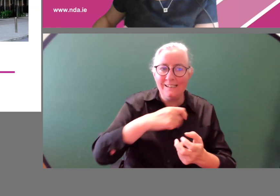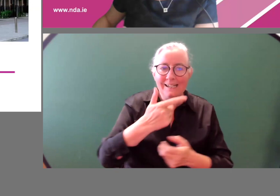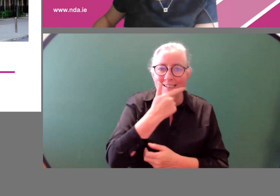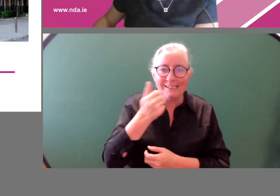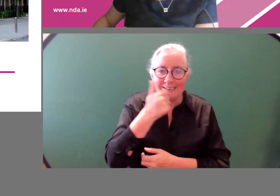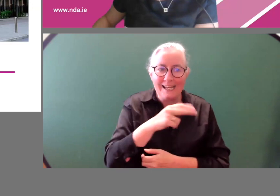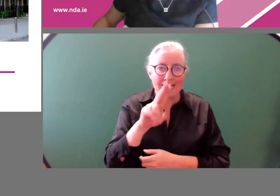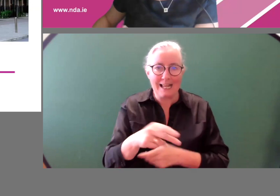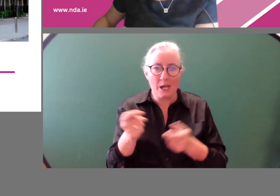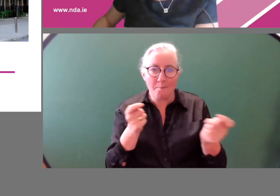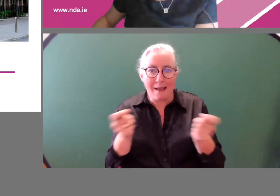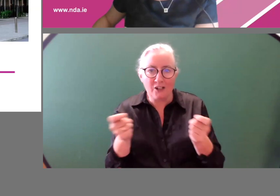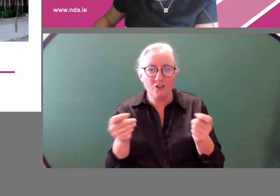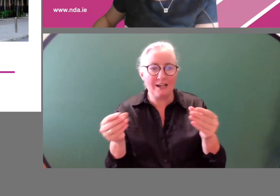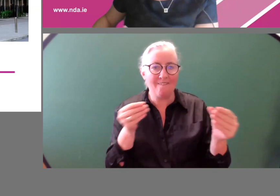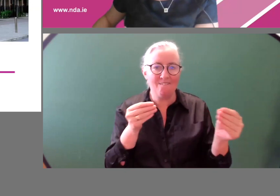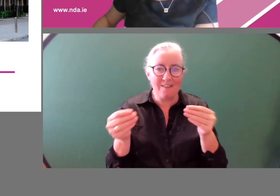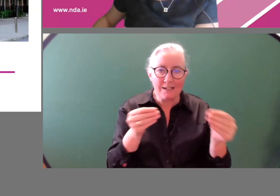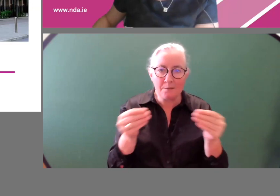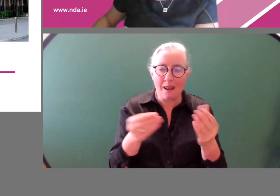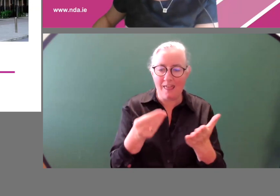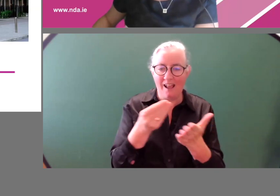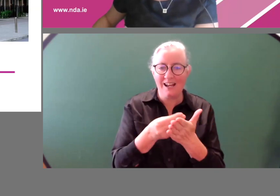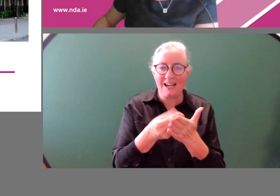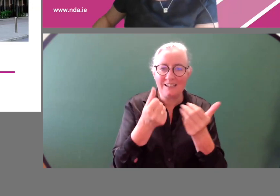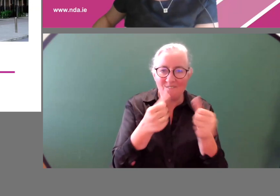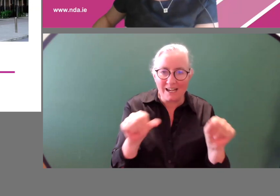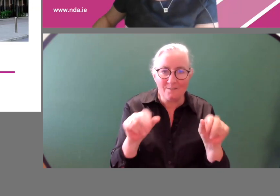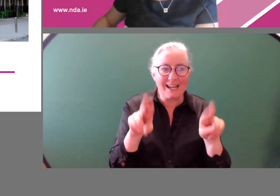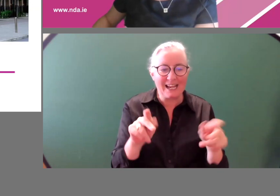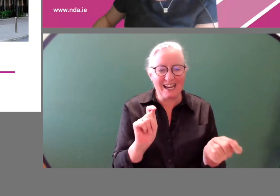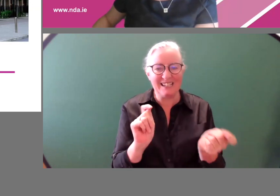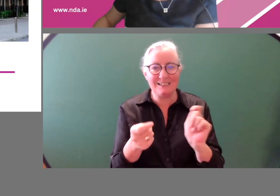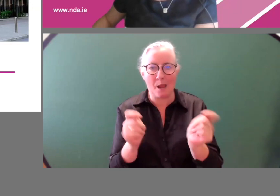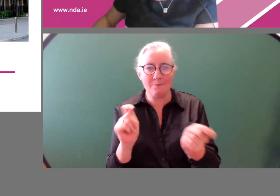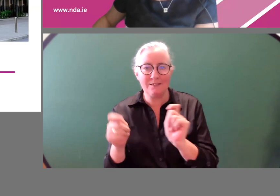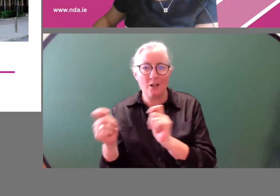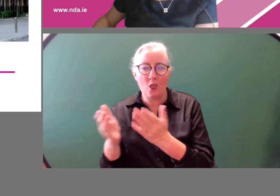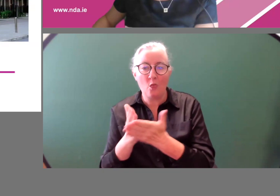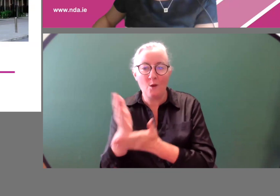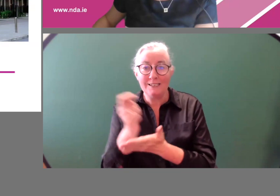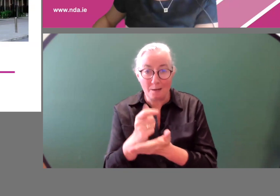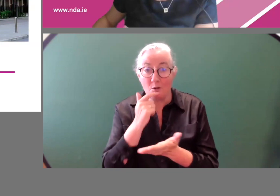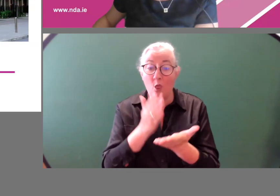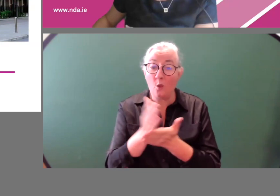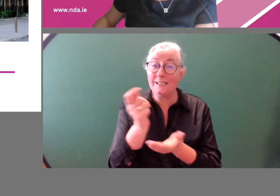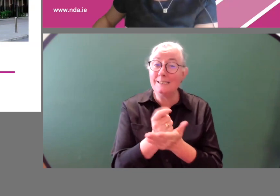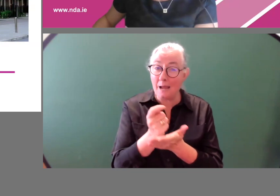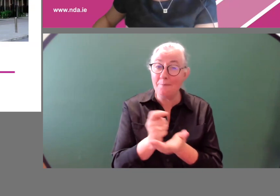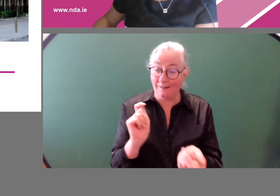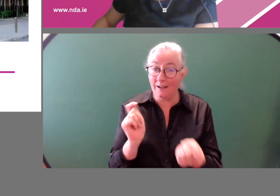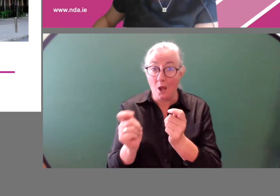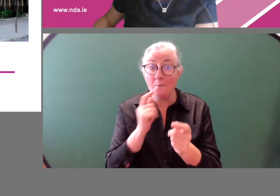and flexibility and cost effective and adaptable over time. And if you build in features to make